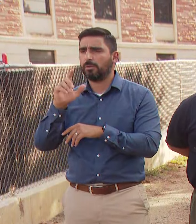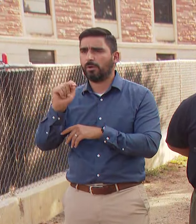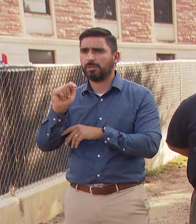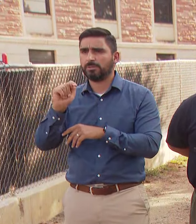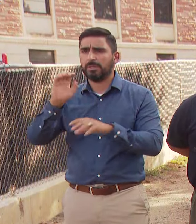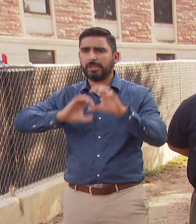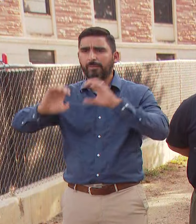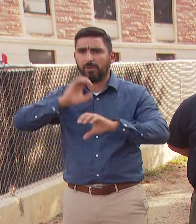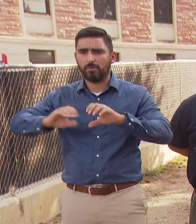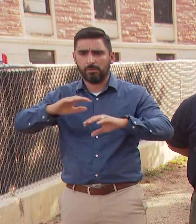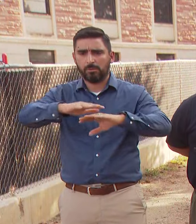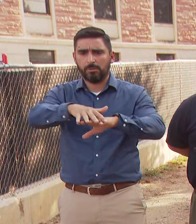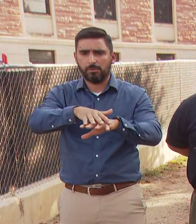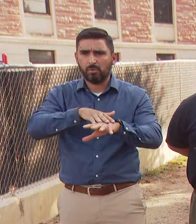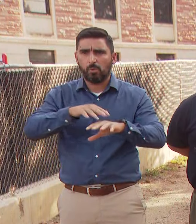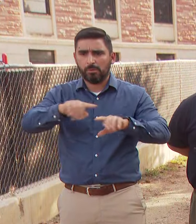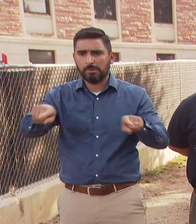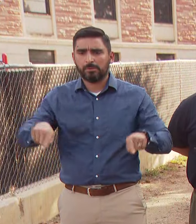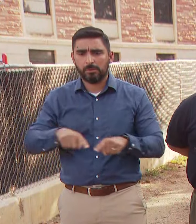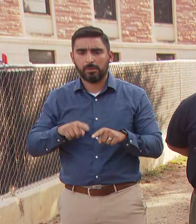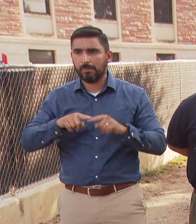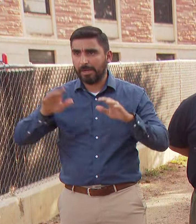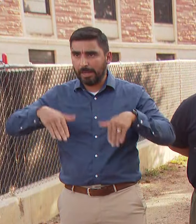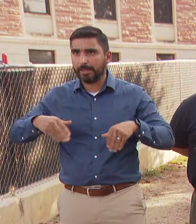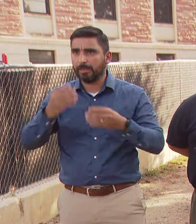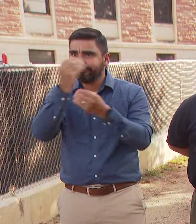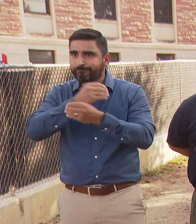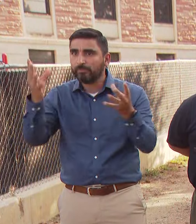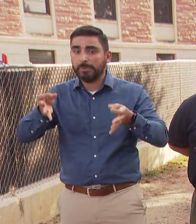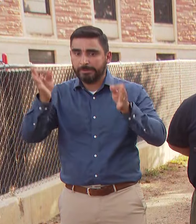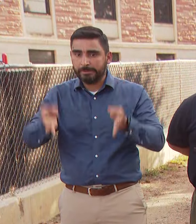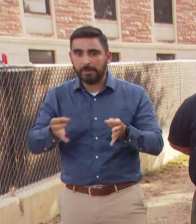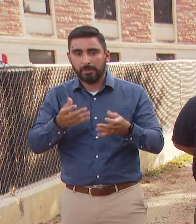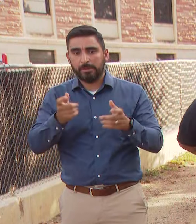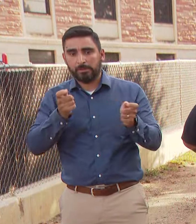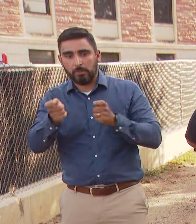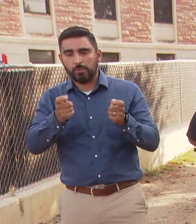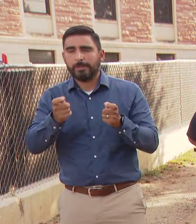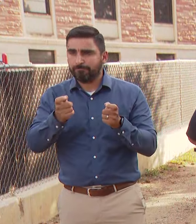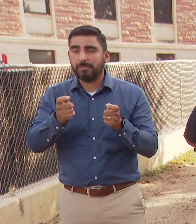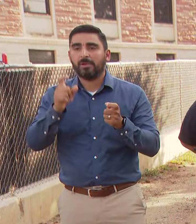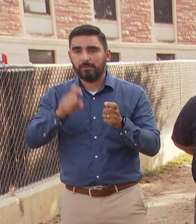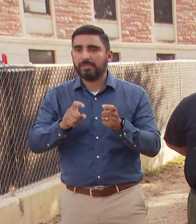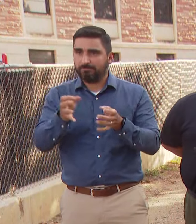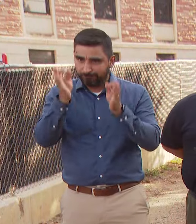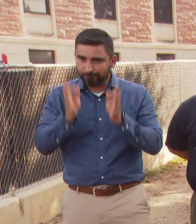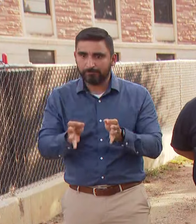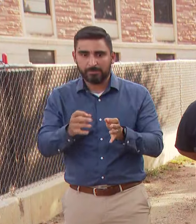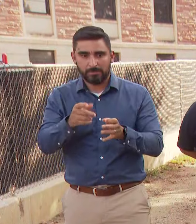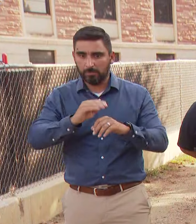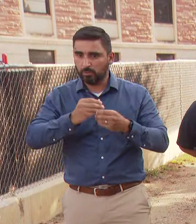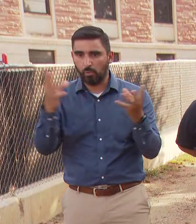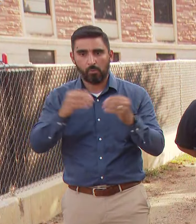sure that we have active flame taken care of. And we're really not concerned there's going to be any more spread and she,